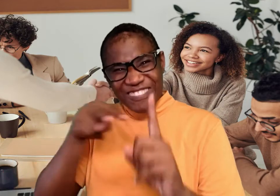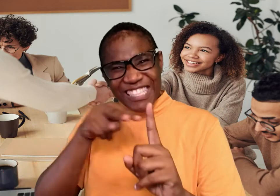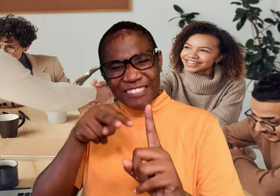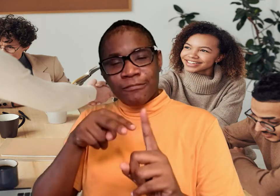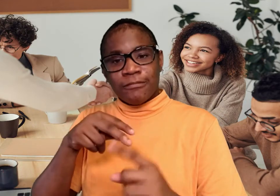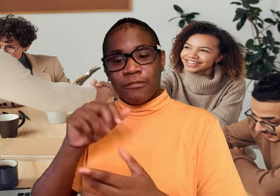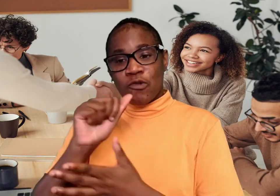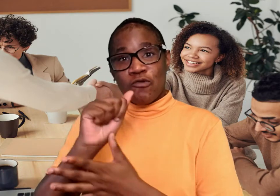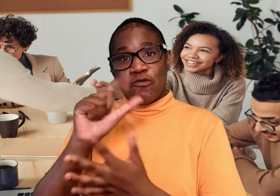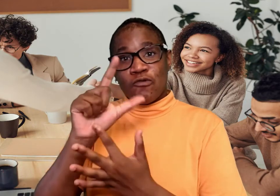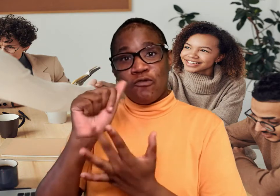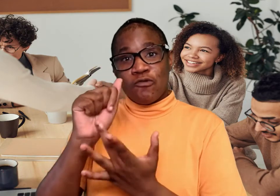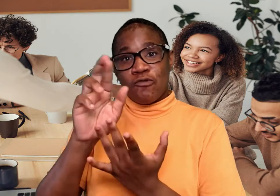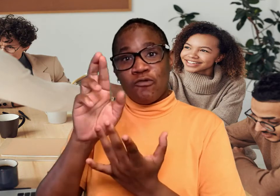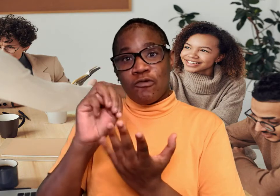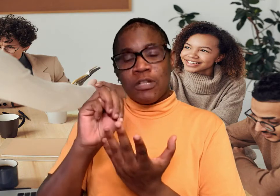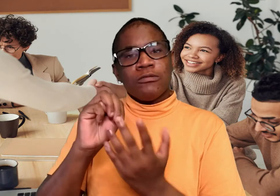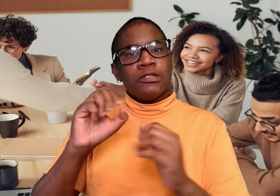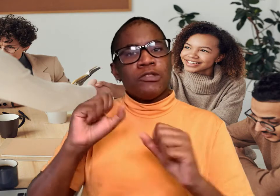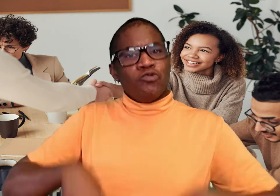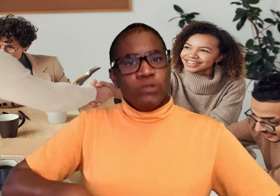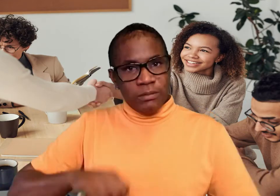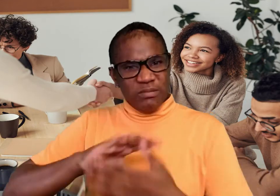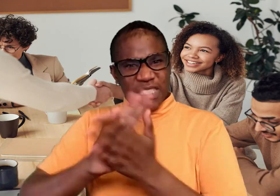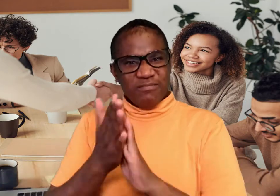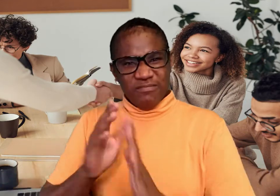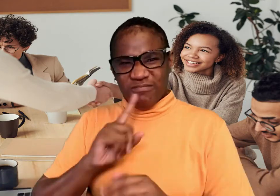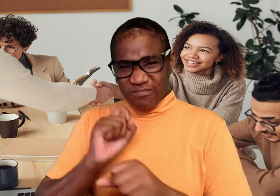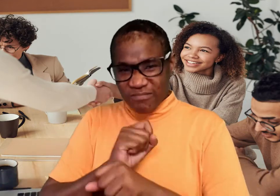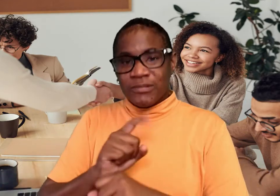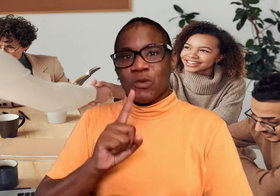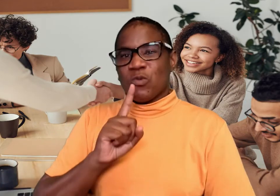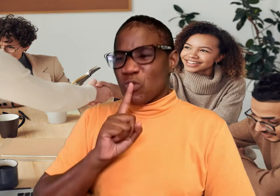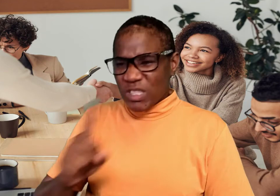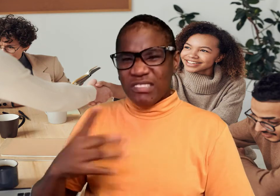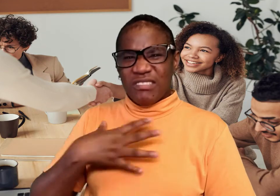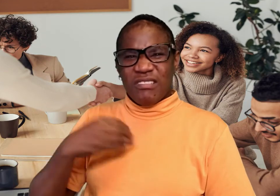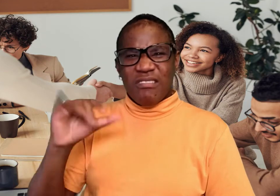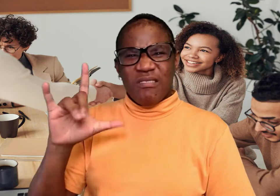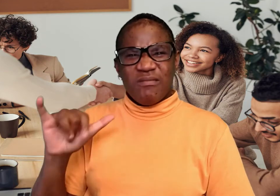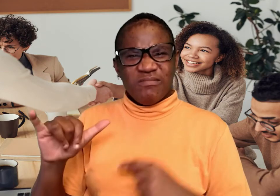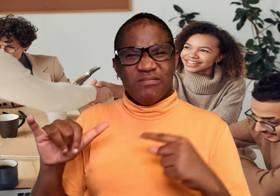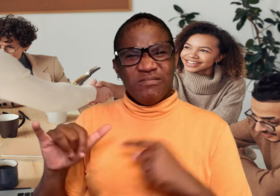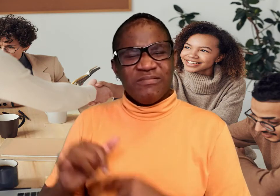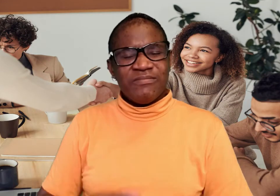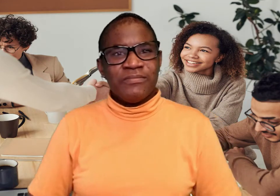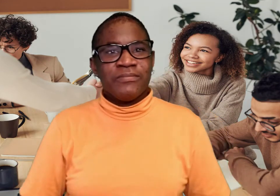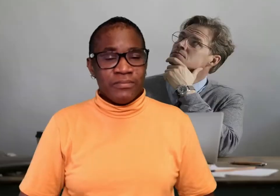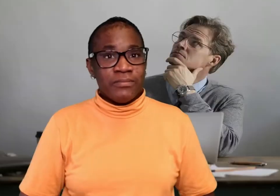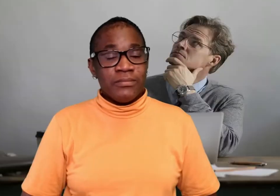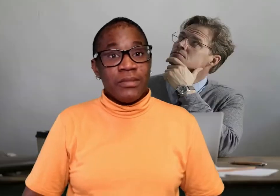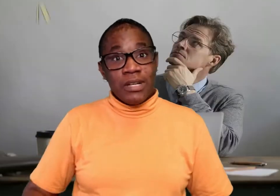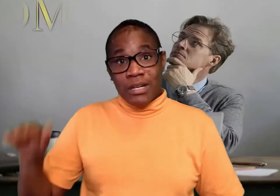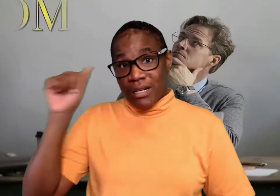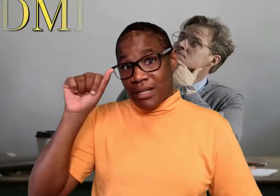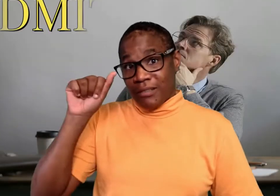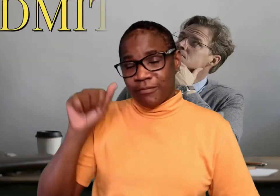This is simply a summary of my perspective of what being a true white ally should look like.